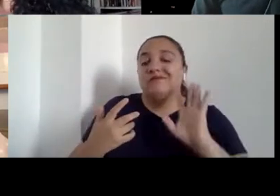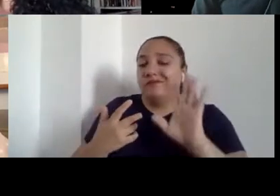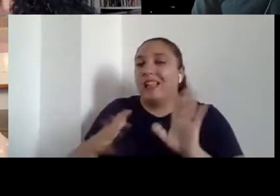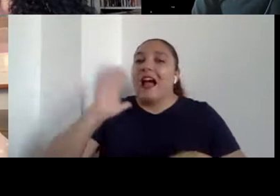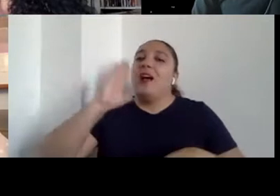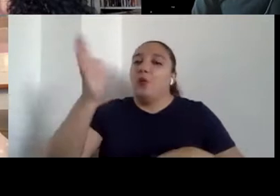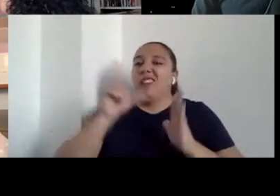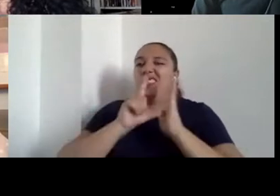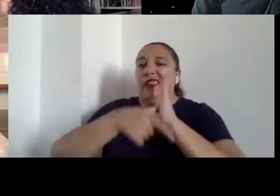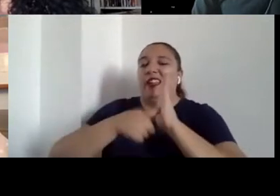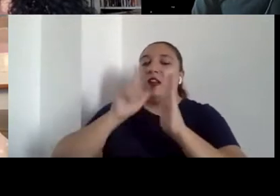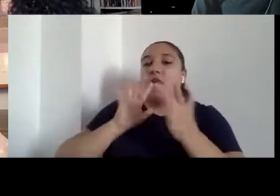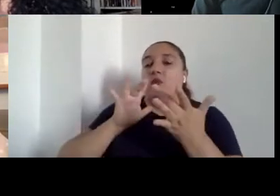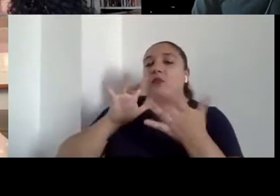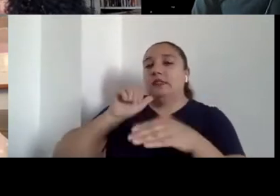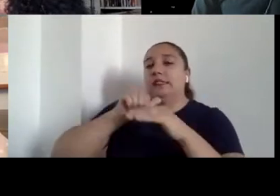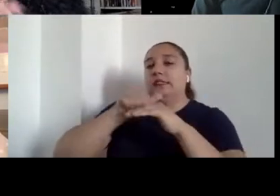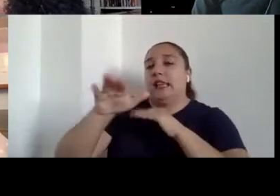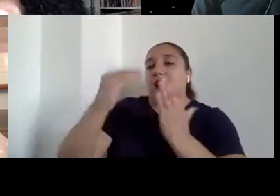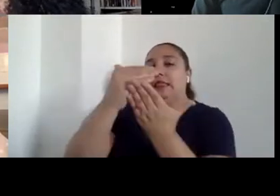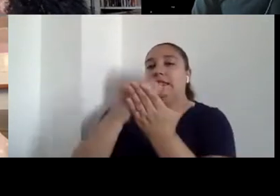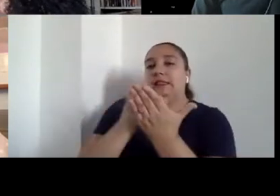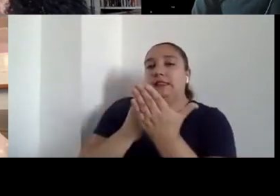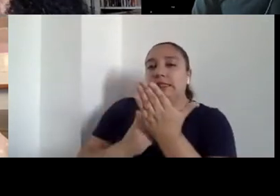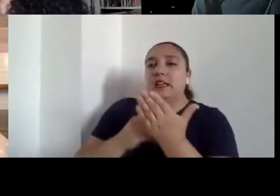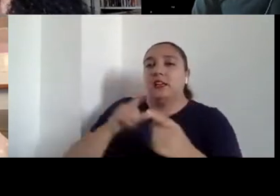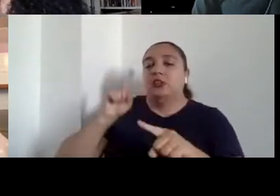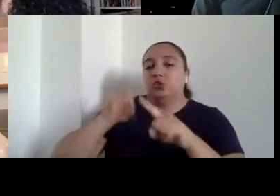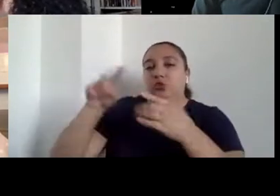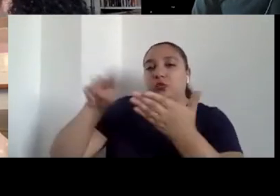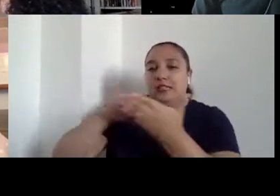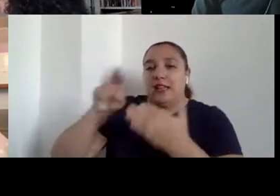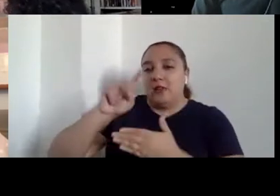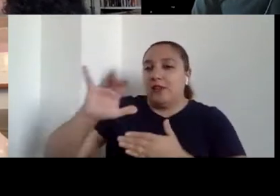of resources that may be helpful instead of calling out one organization. Thanks.